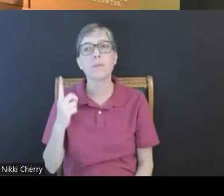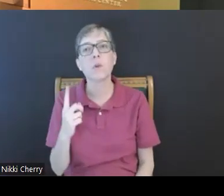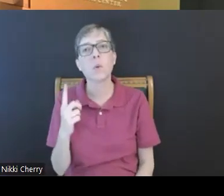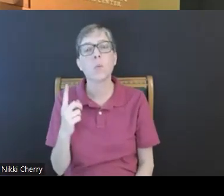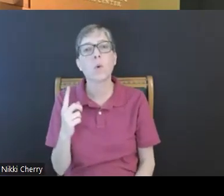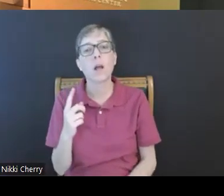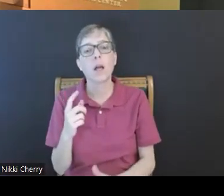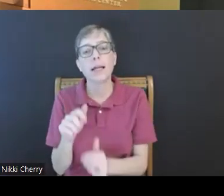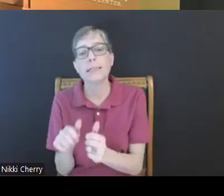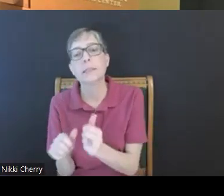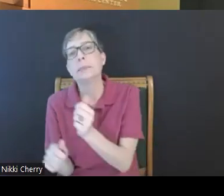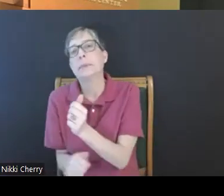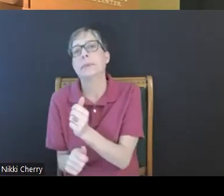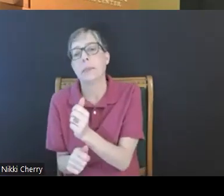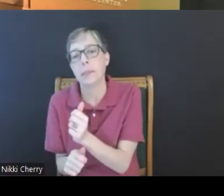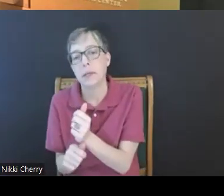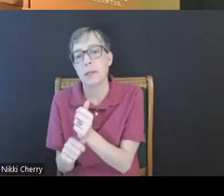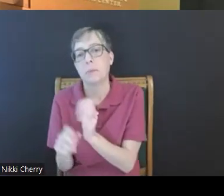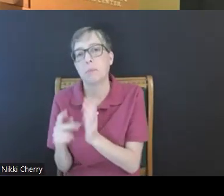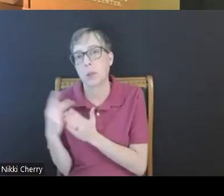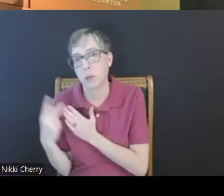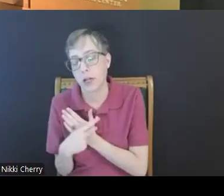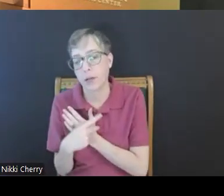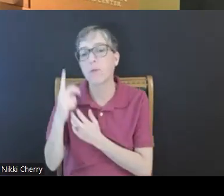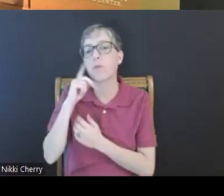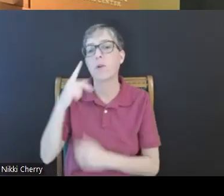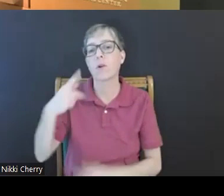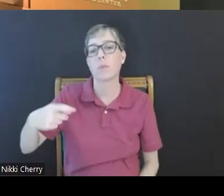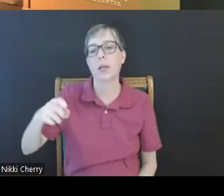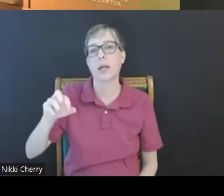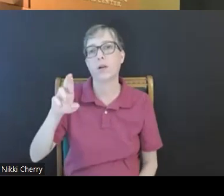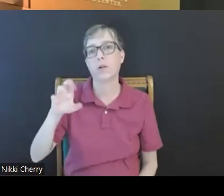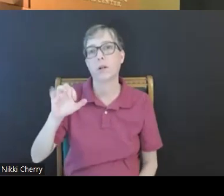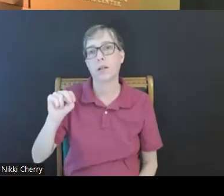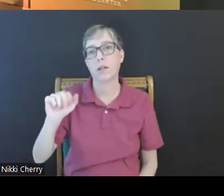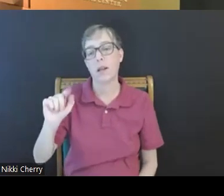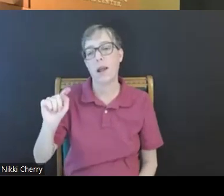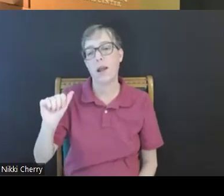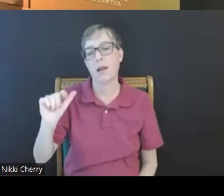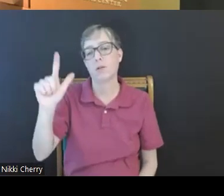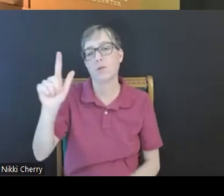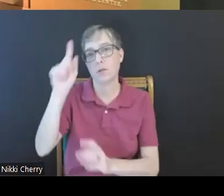is intended for perinal Psychiatry some of the calls were getting uh you know on women who are